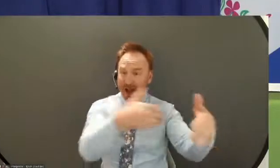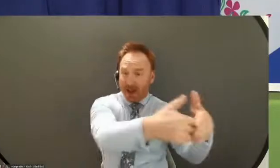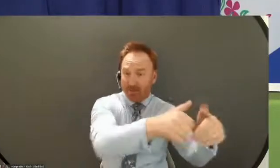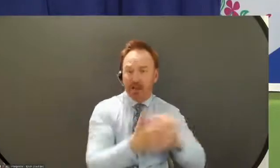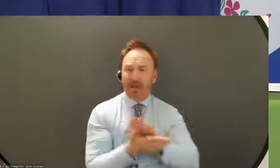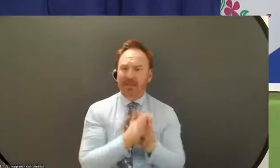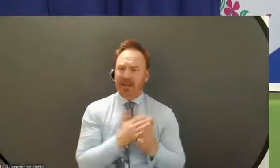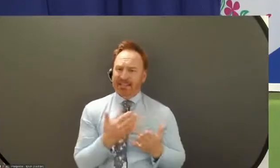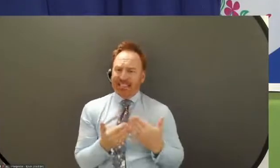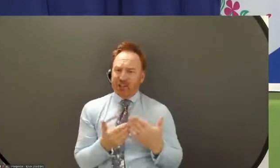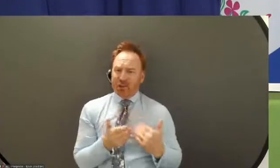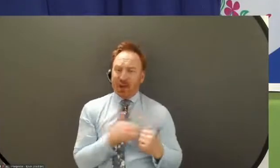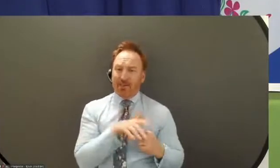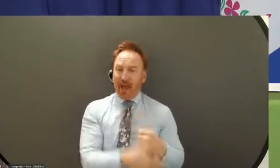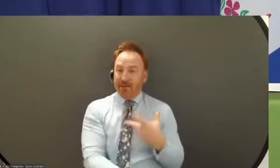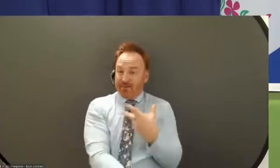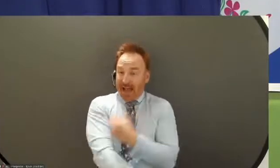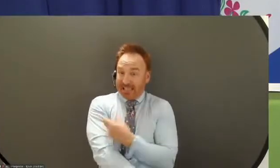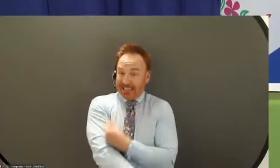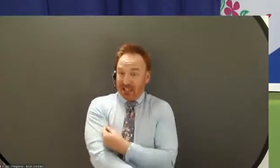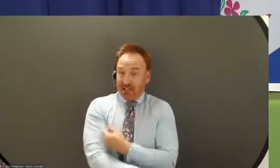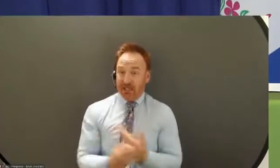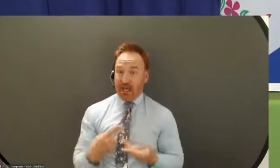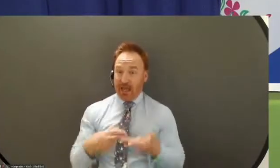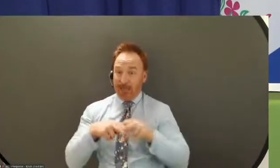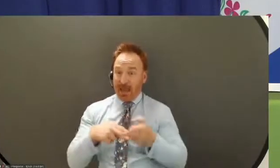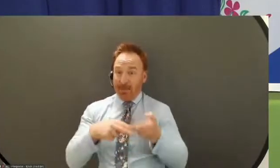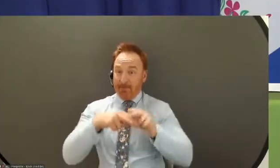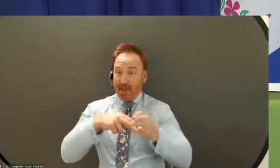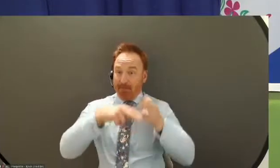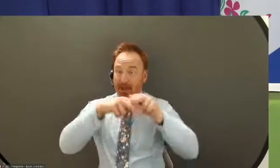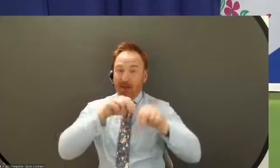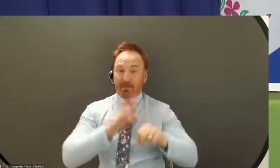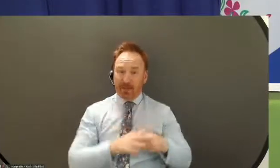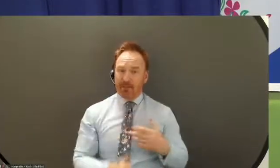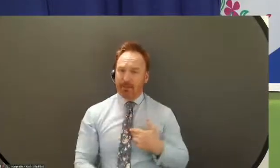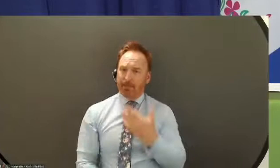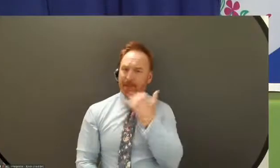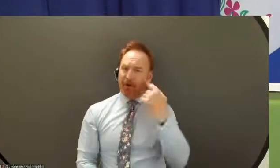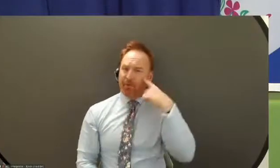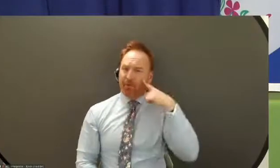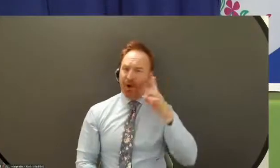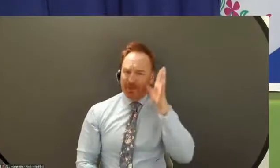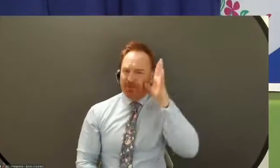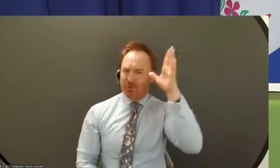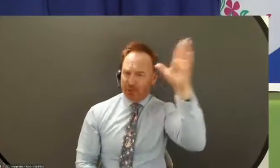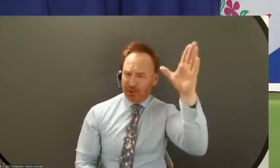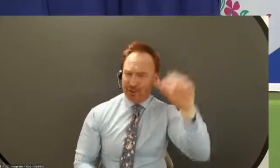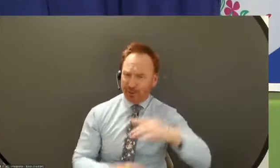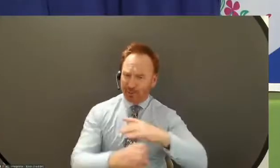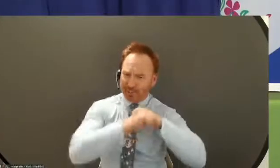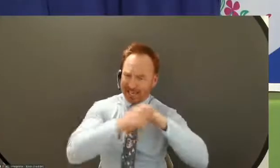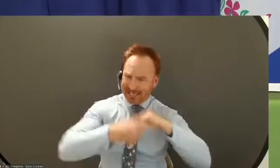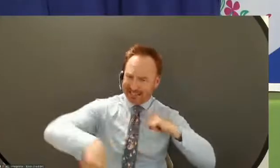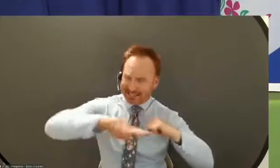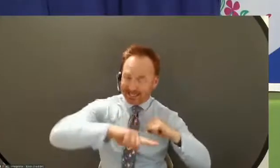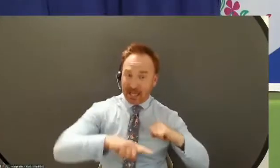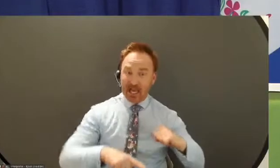And how we predict to manage and control outbreaks. Our solutions cannot be reliant